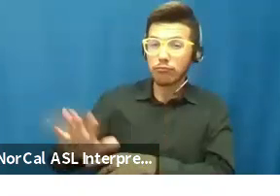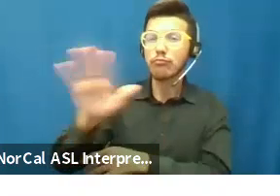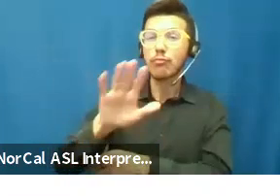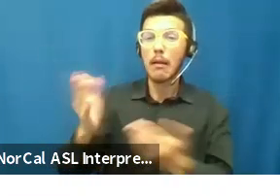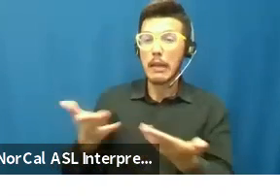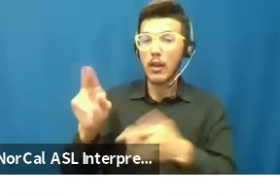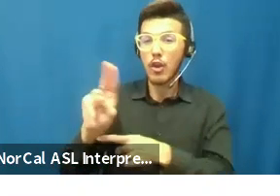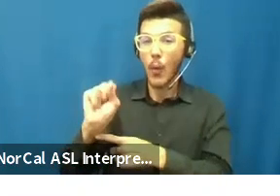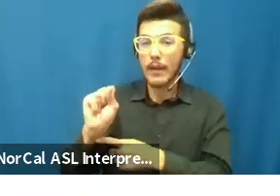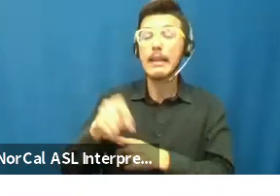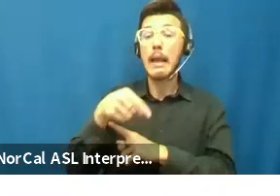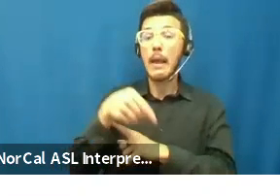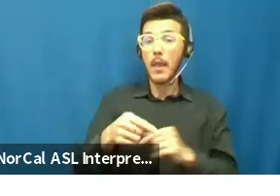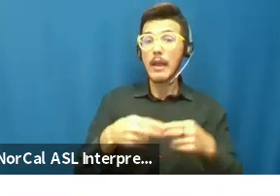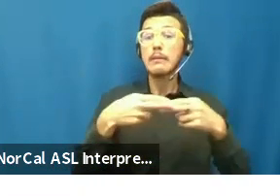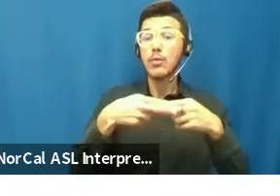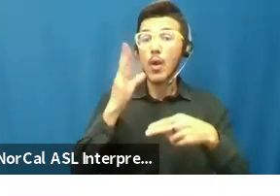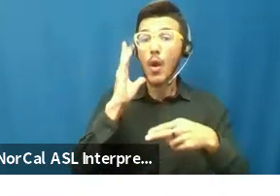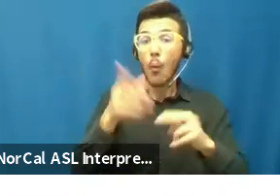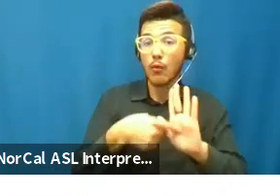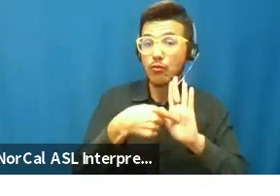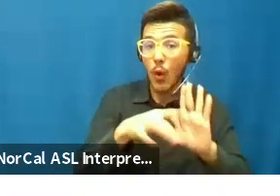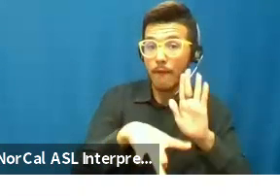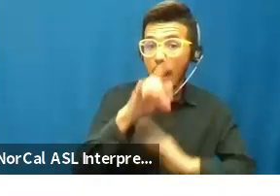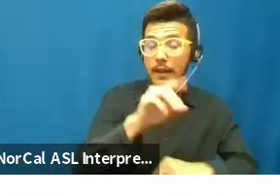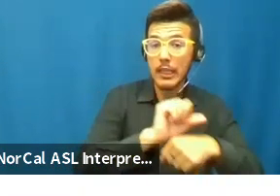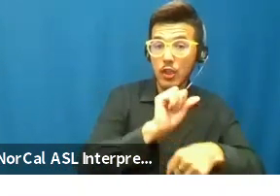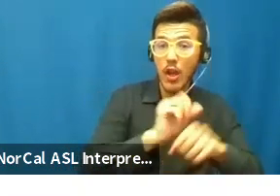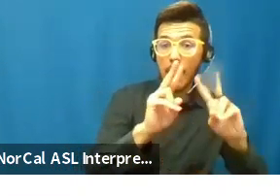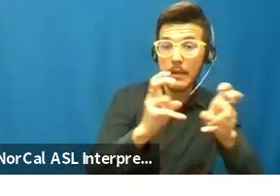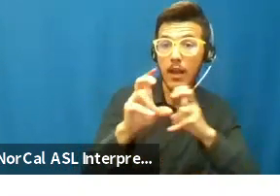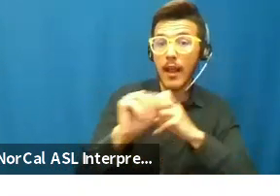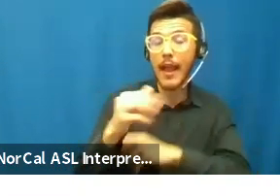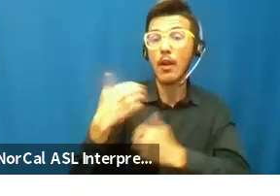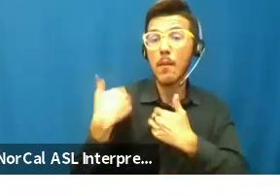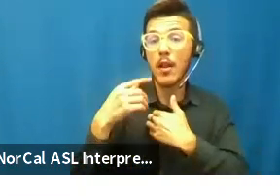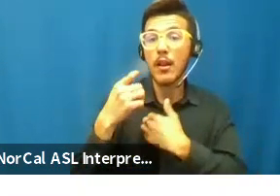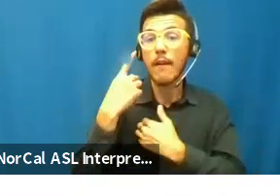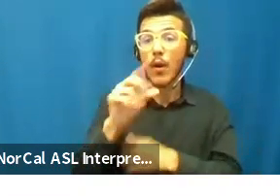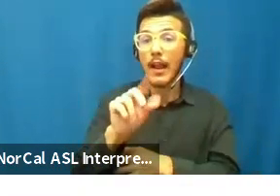will show findings on the job titles and duties ADA coordinators have, the types of initiatives